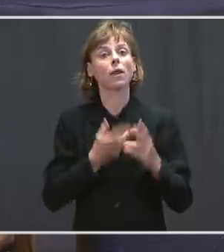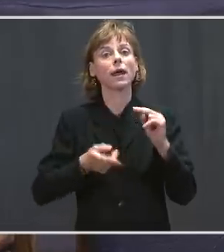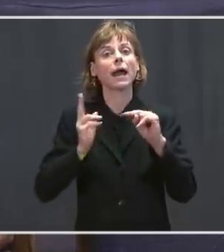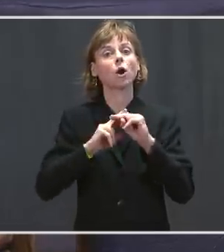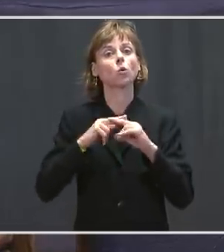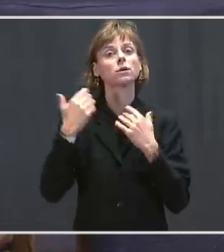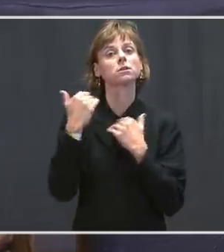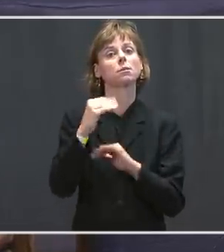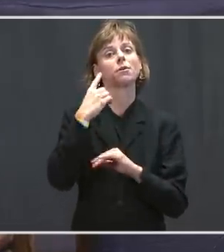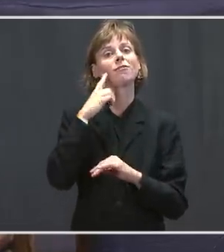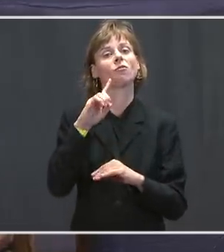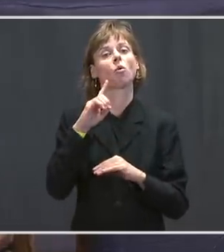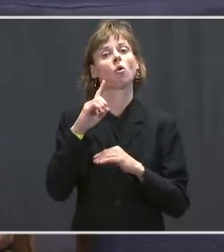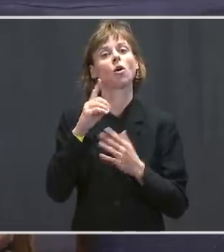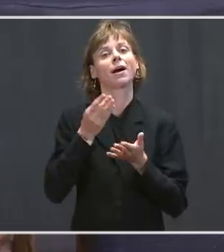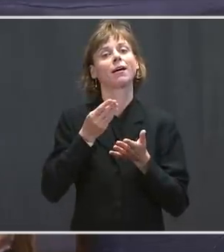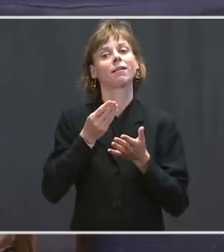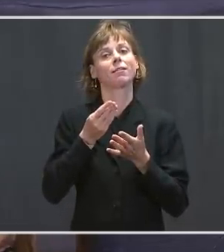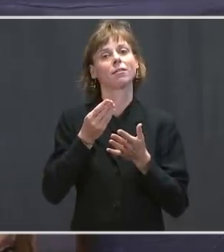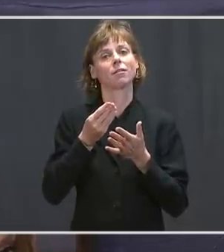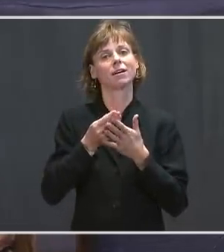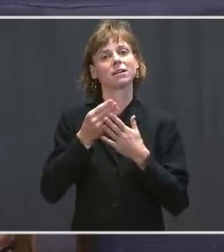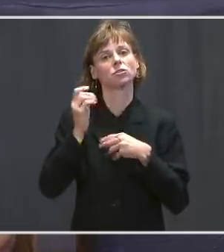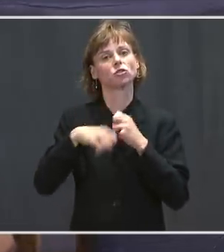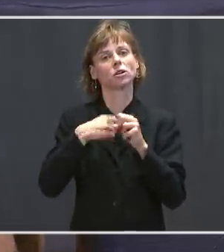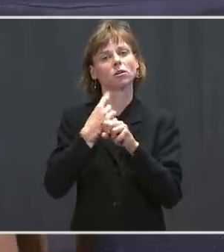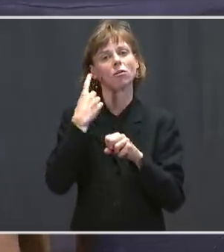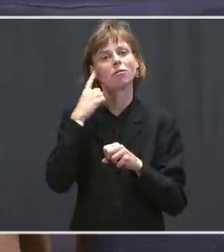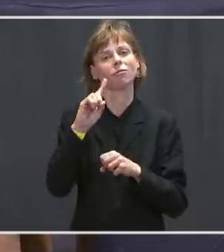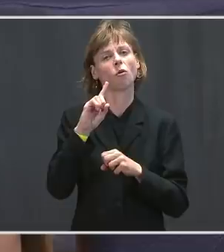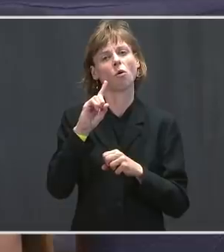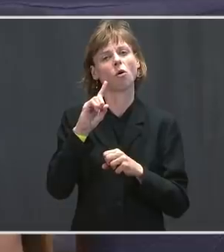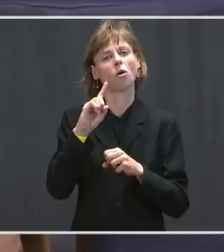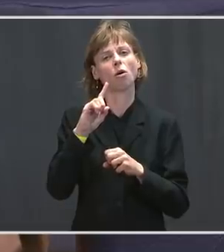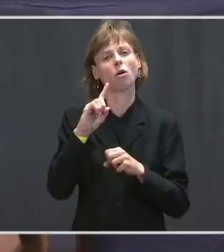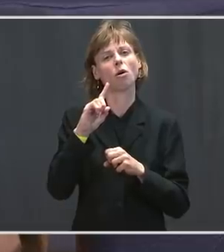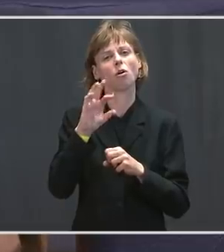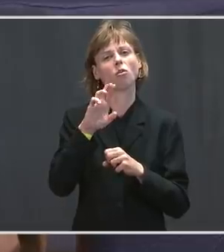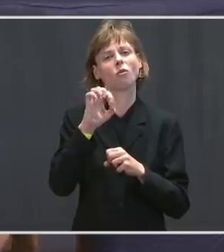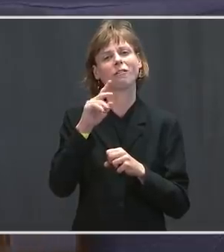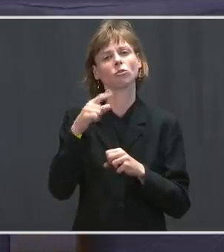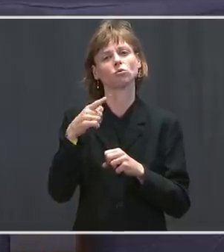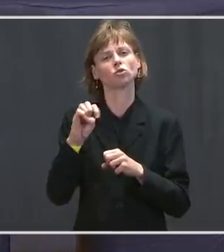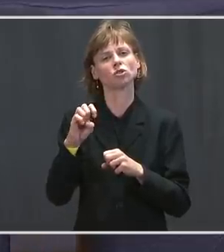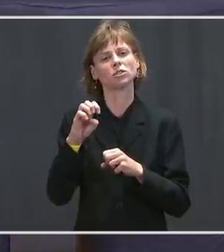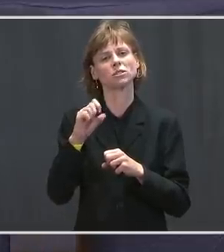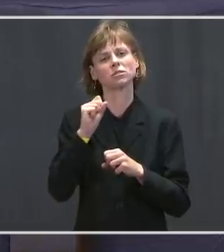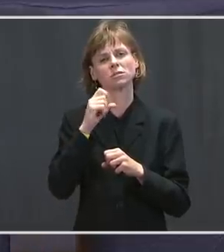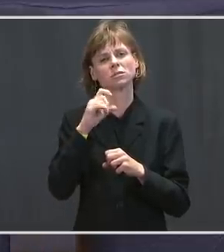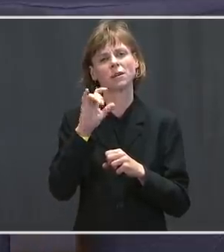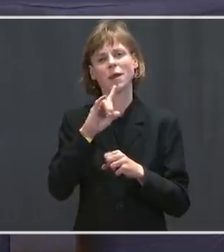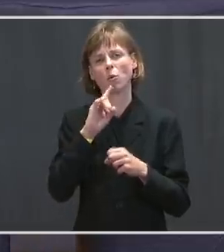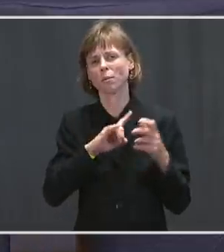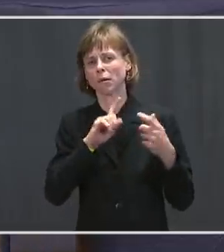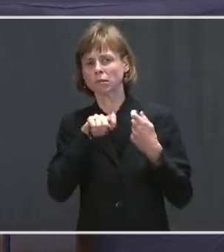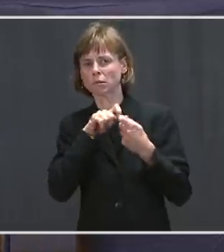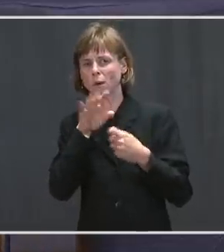for refugees to a pro-rated annual 125,000, which would be around, I guess, 80,000 for the year.